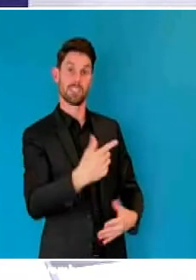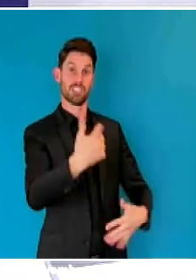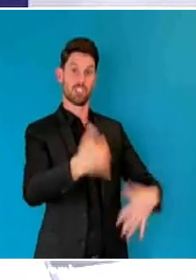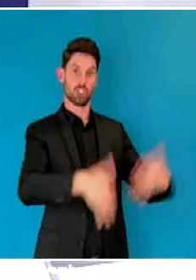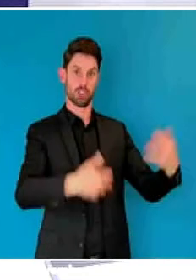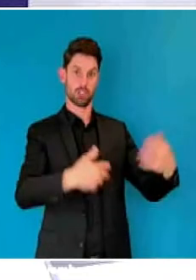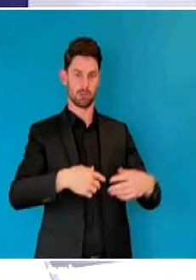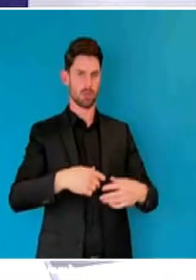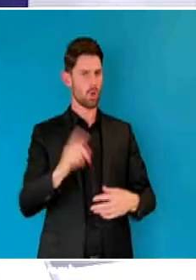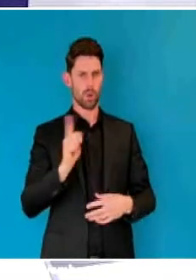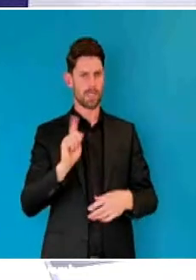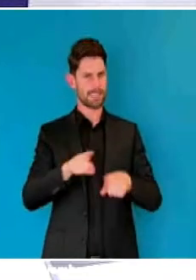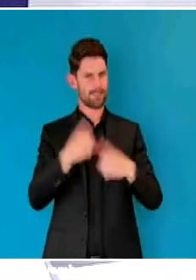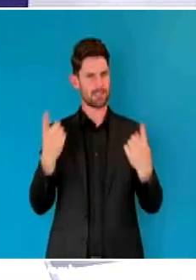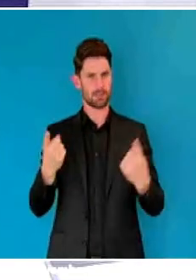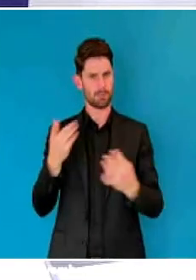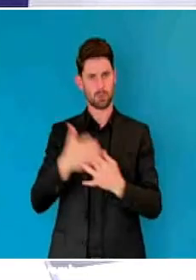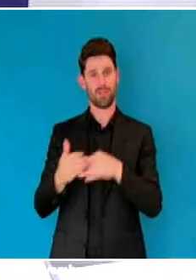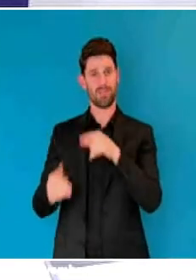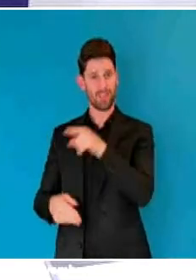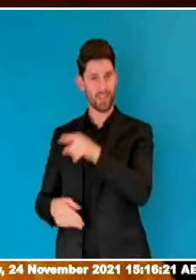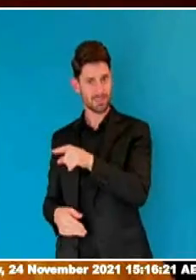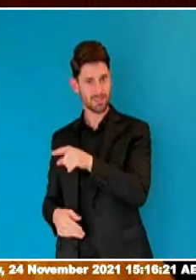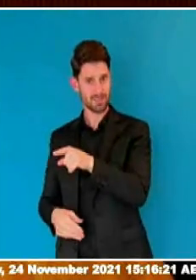what is the difference between that and the requirements of the DDA?